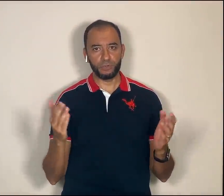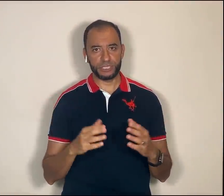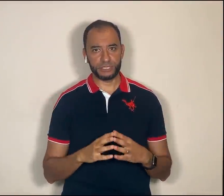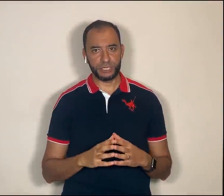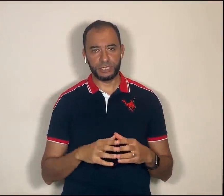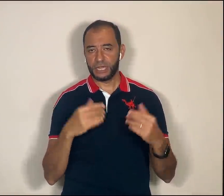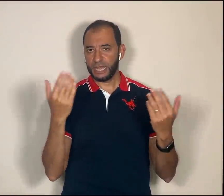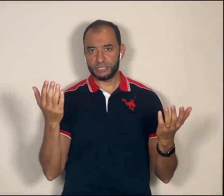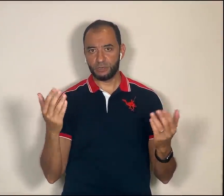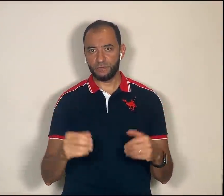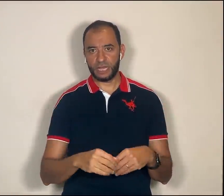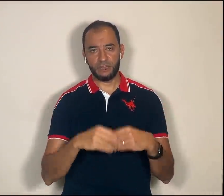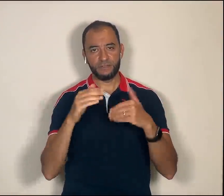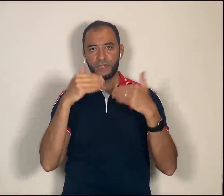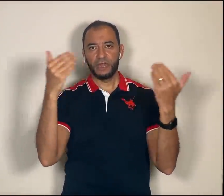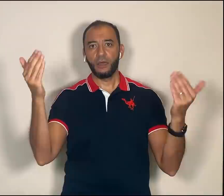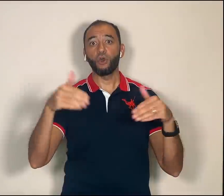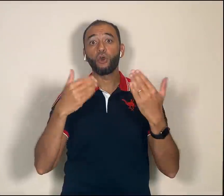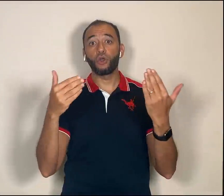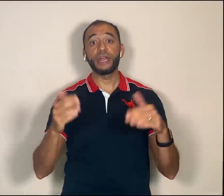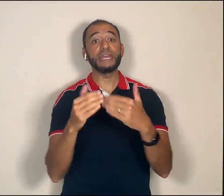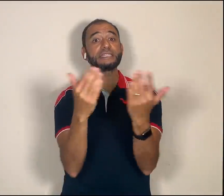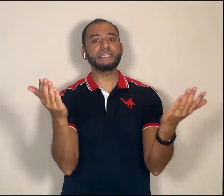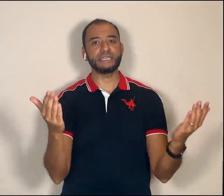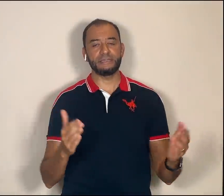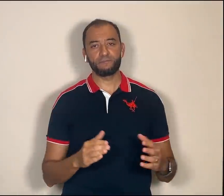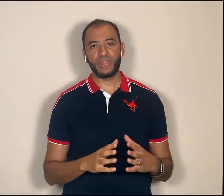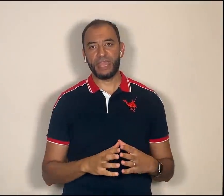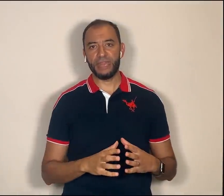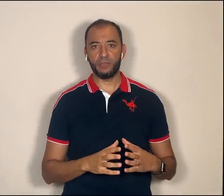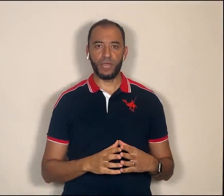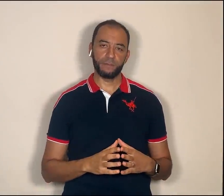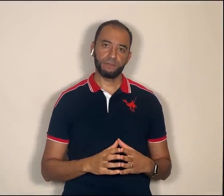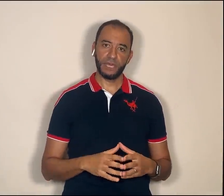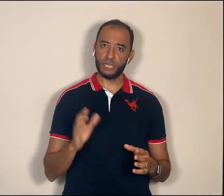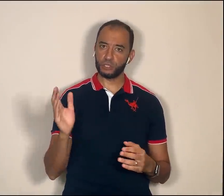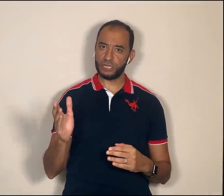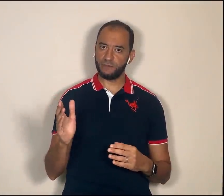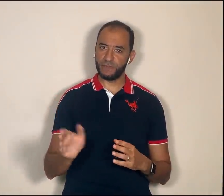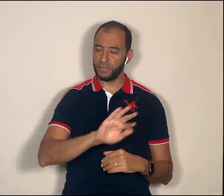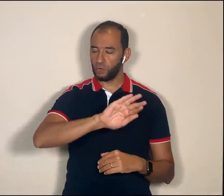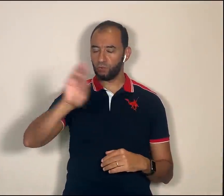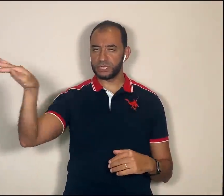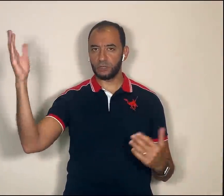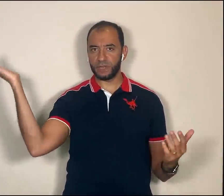persisted and survived or existed anyway, it should have been ruled out by